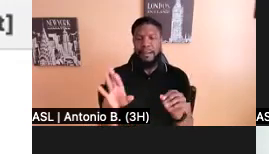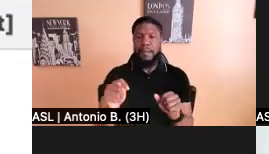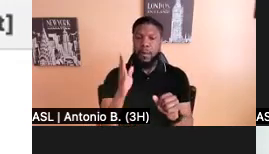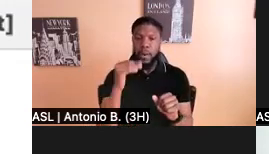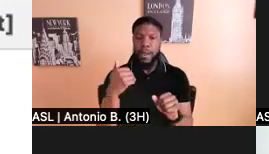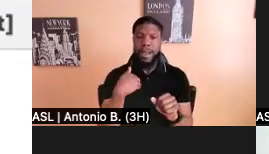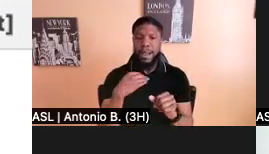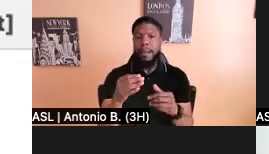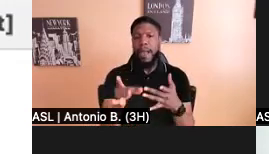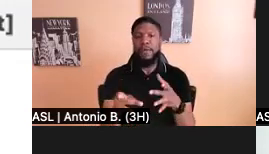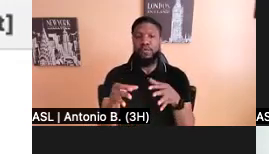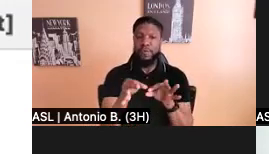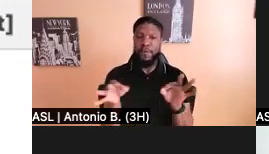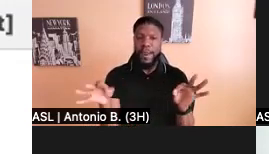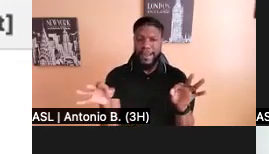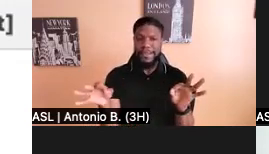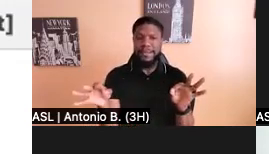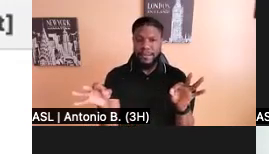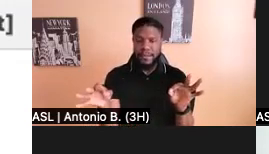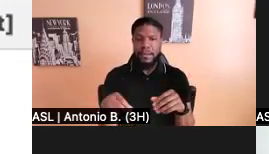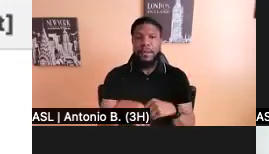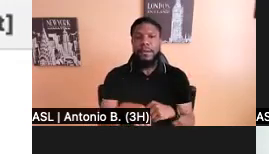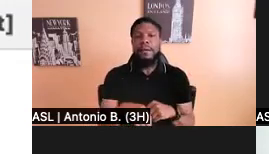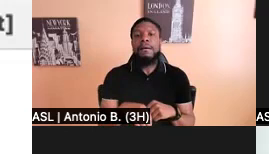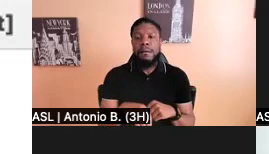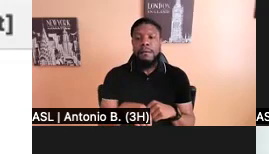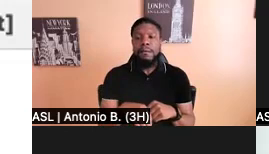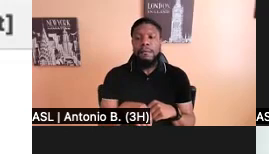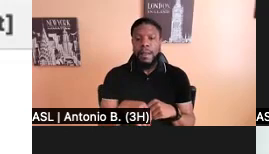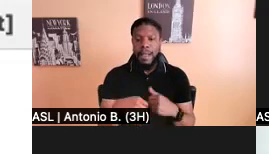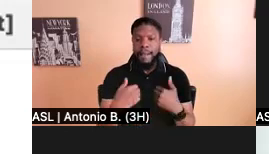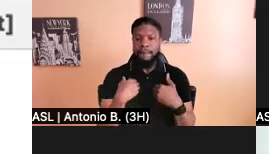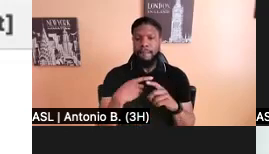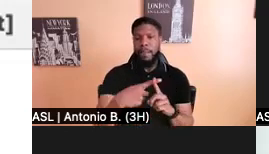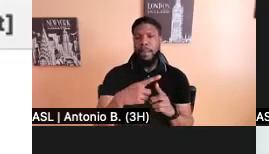part" by tempering the positive comment through acknowledging the challenges of the submission.